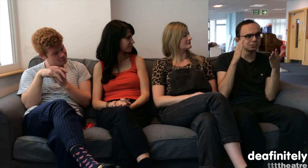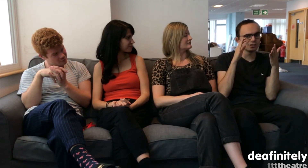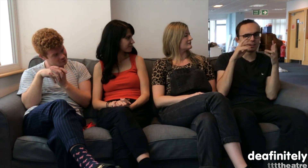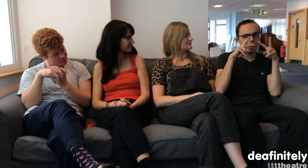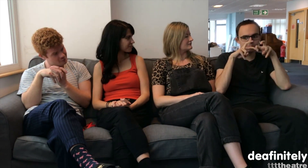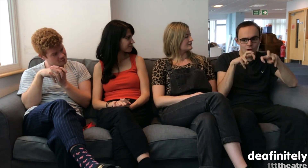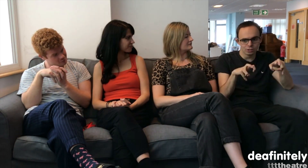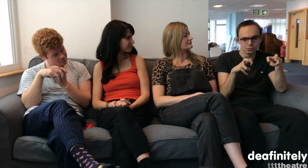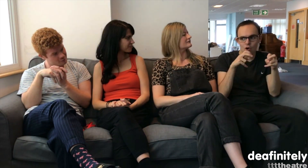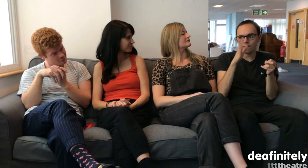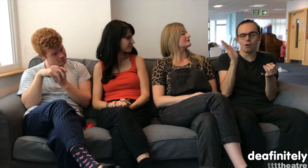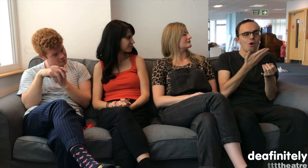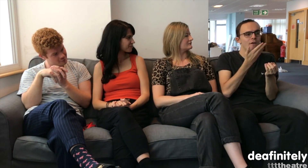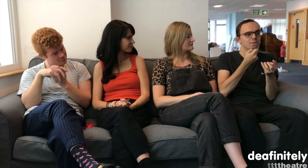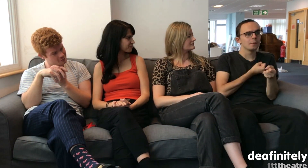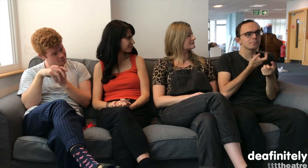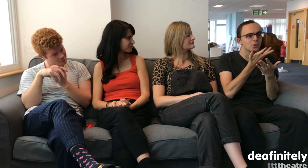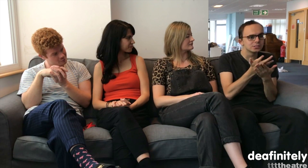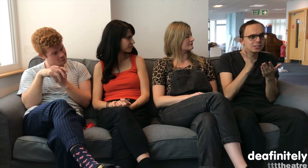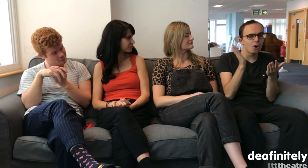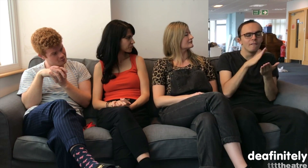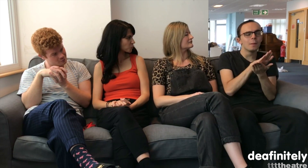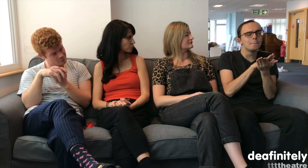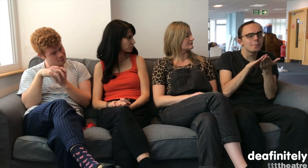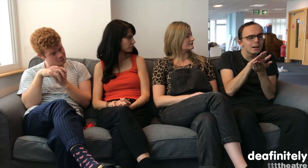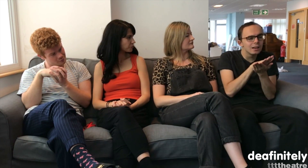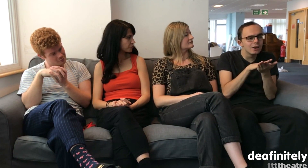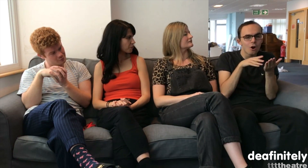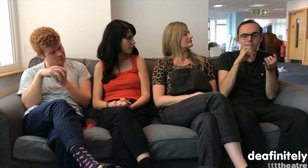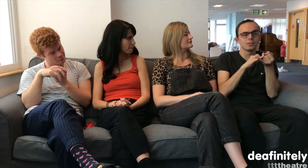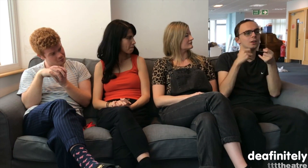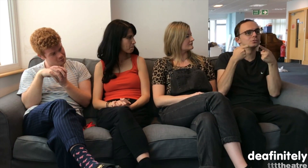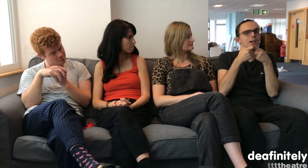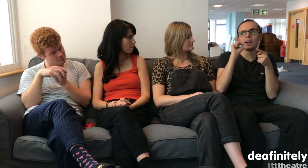translation of the language and really delving into the meaning and the context